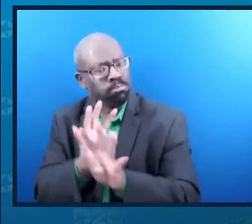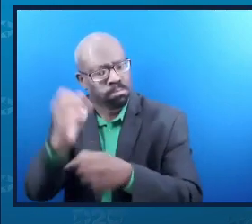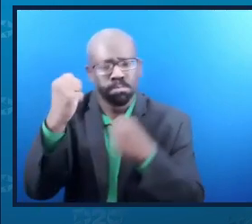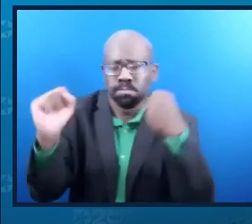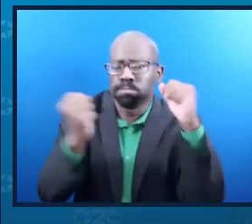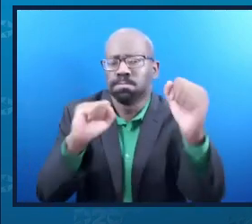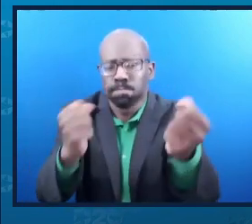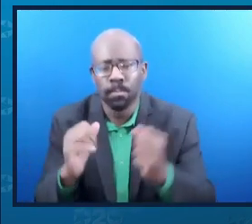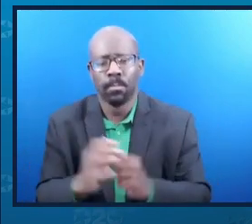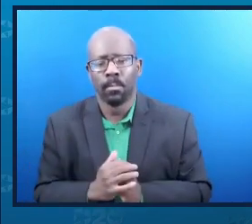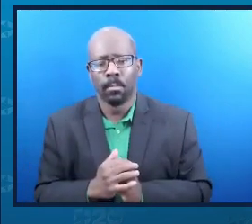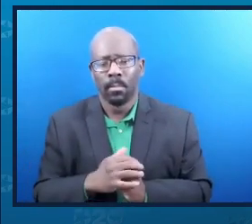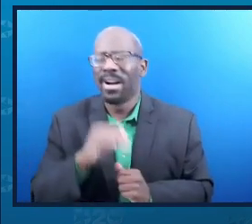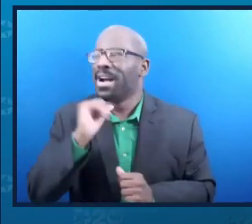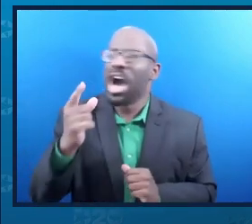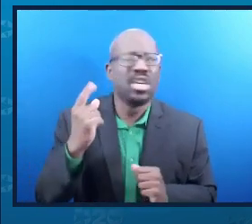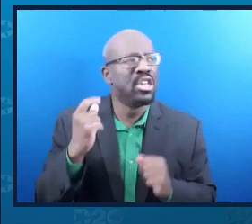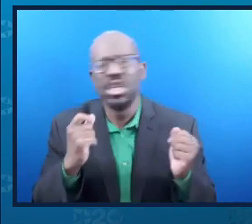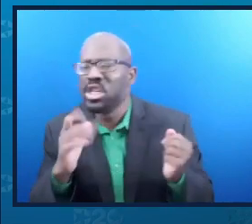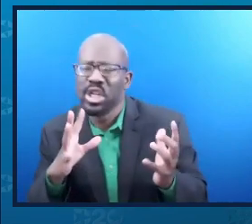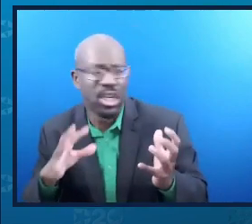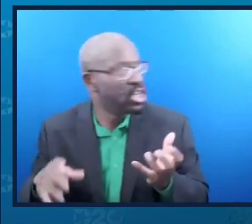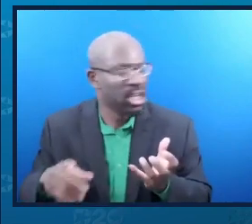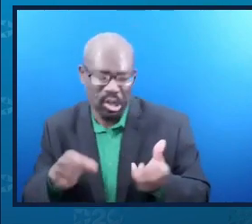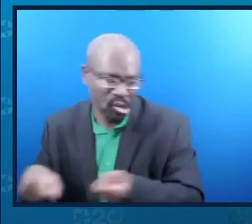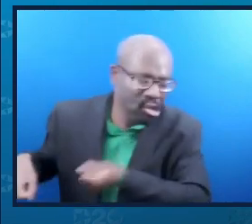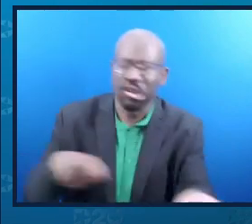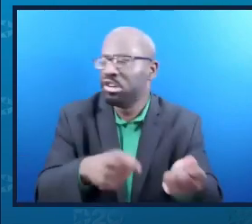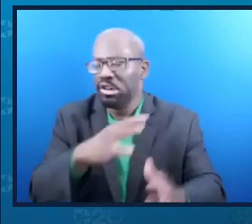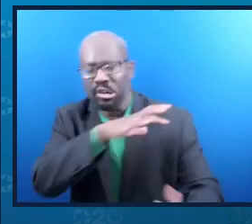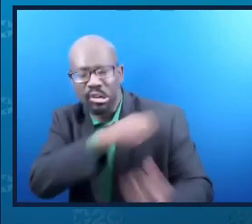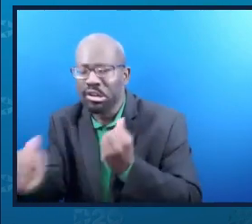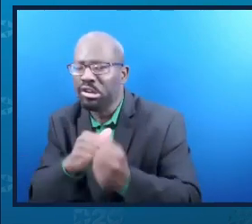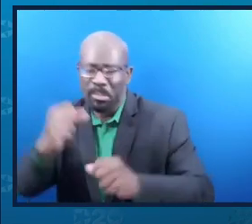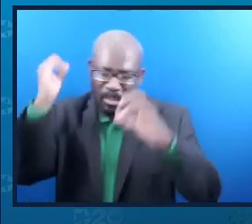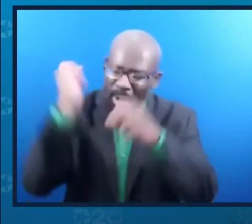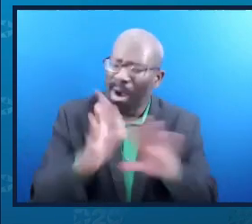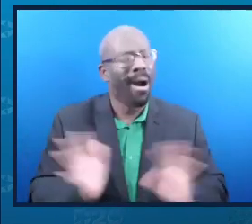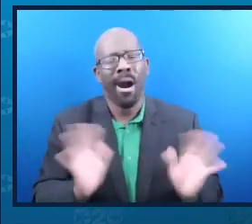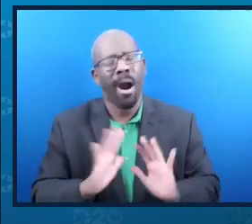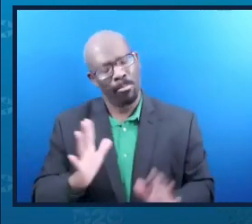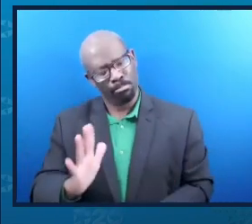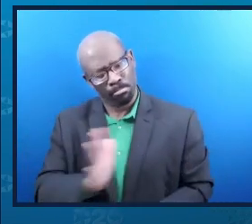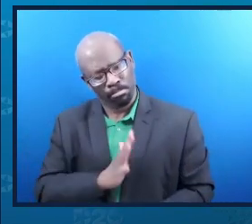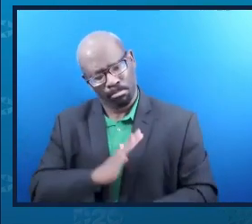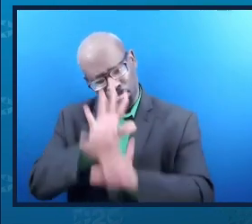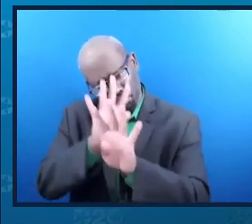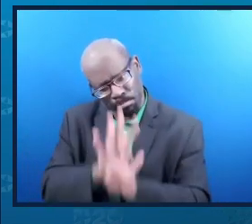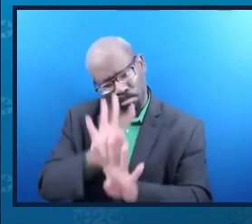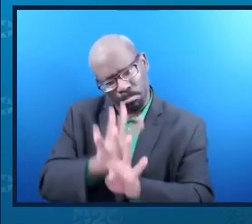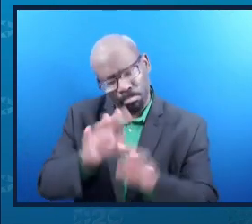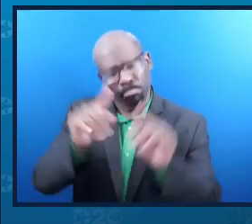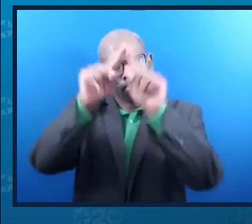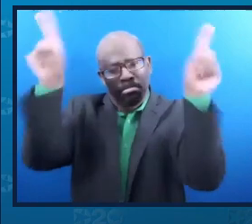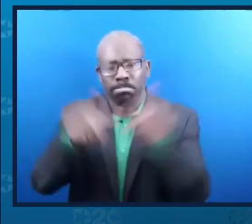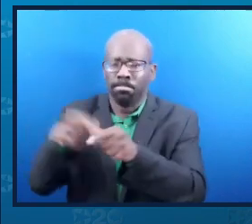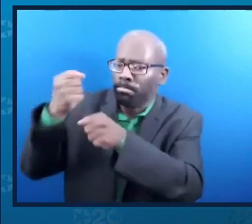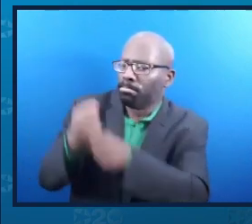OPPONENTS WHOS ARE NOT UN-AMERICAN BECAUSE THEY DISAGREE WITH YOU. A FREE PRESS IS NOT THE ENEMY,